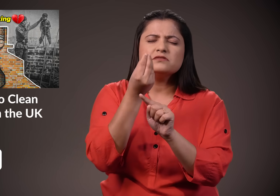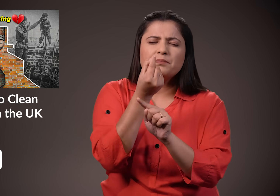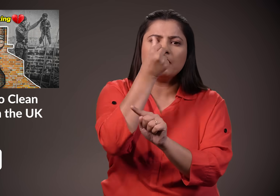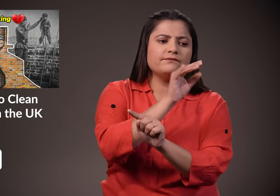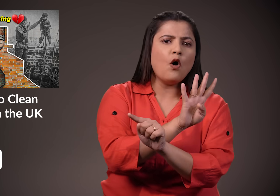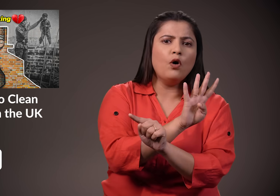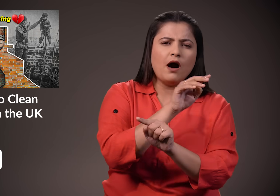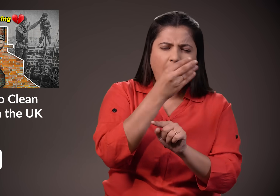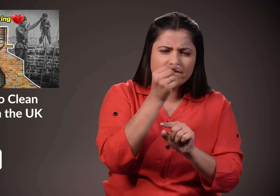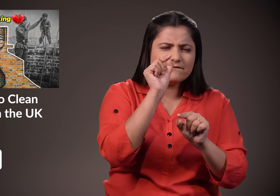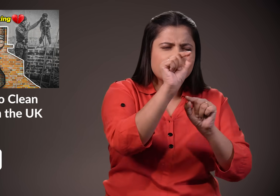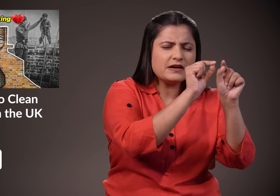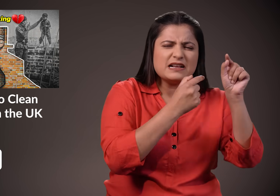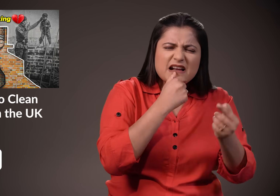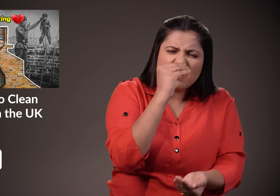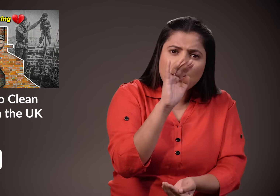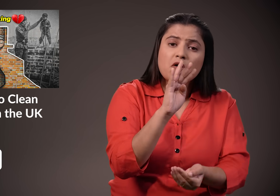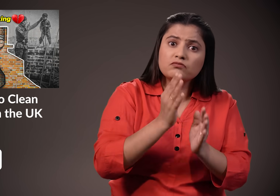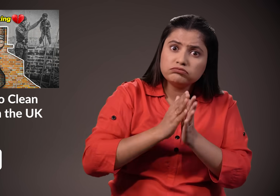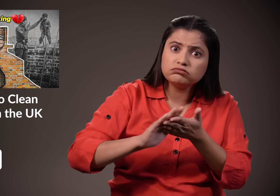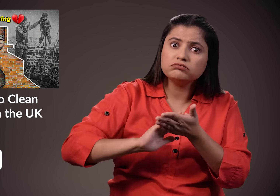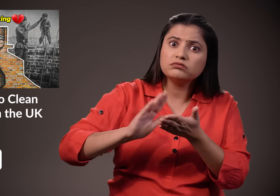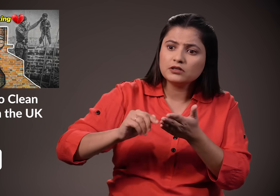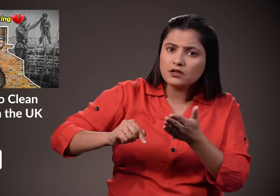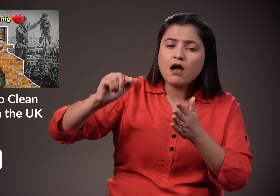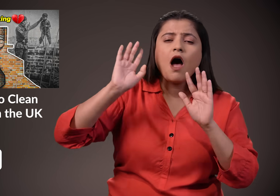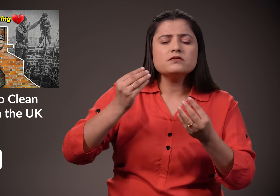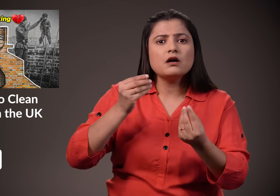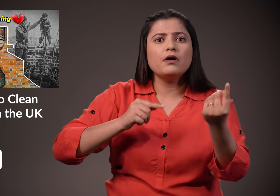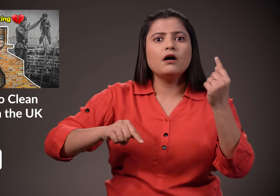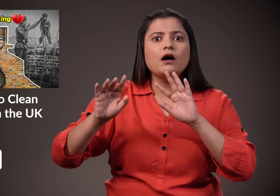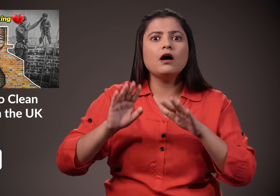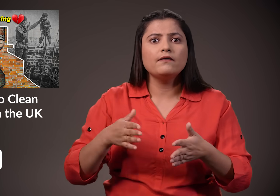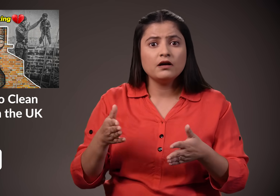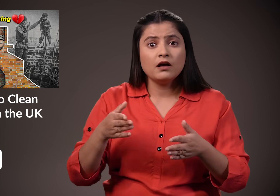However, some even started from the age of 4.